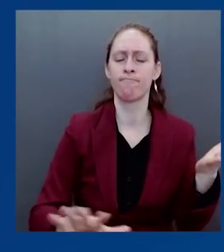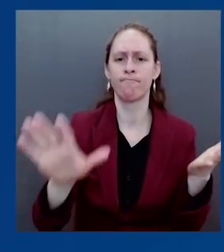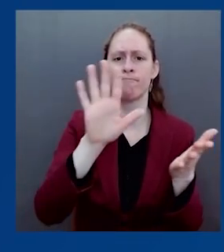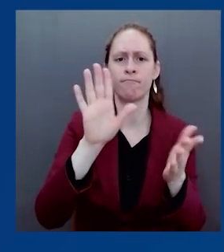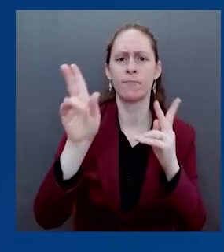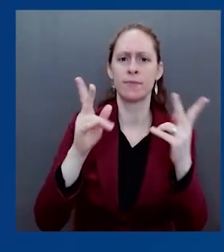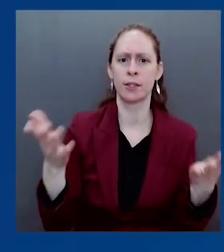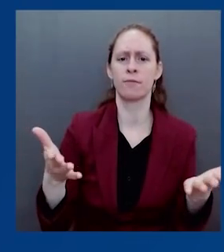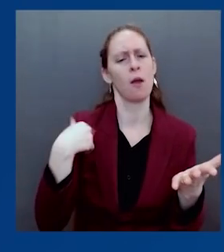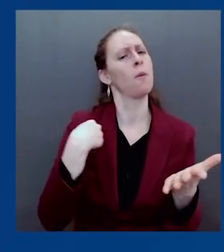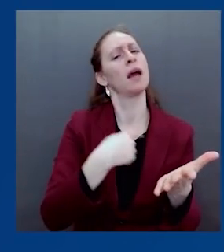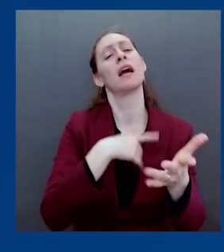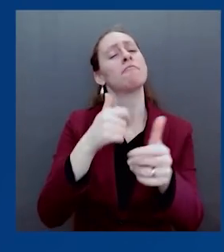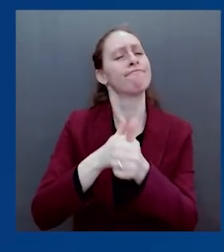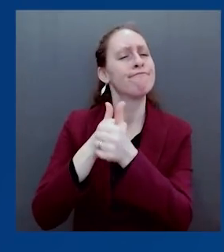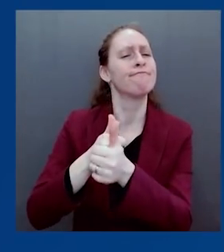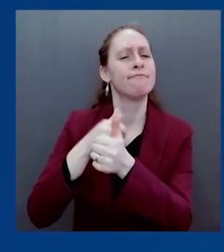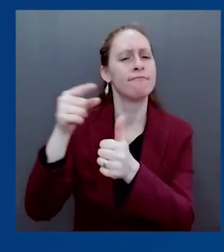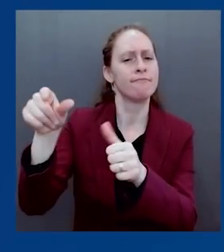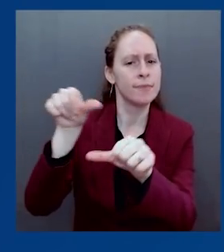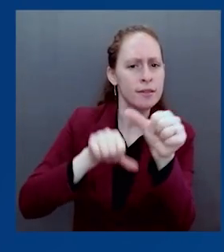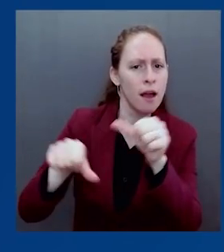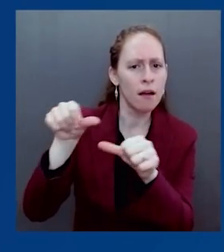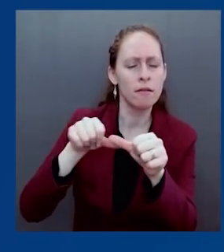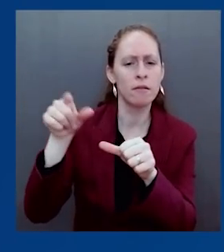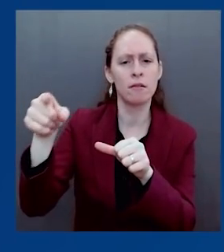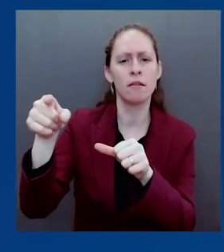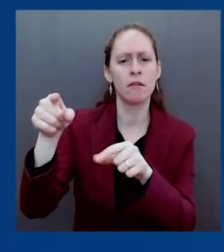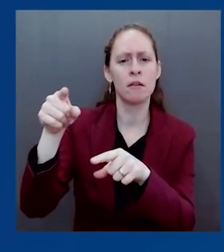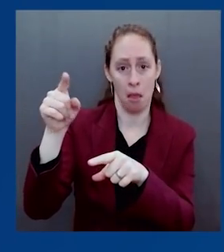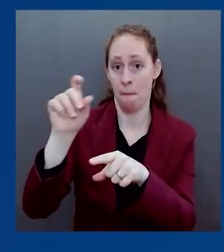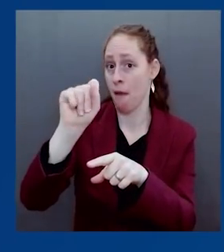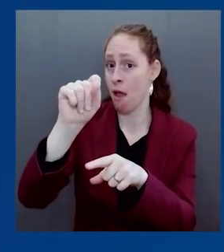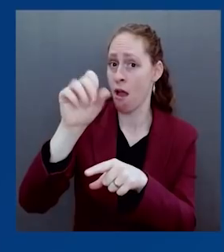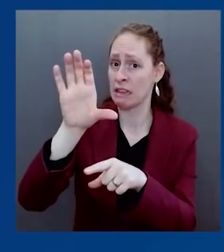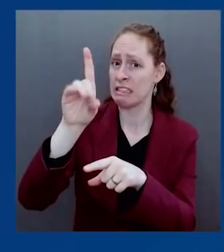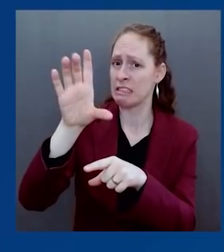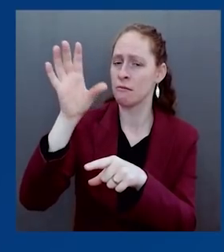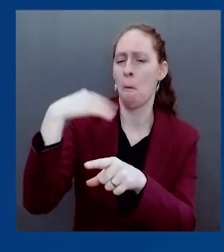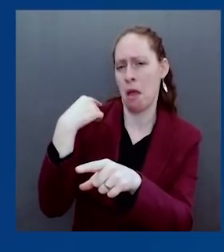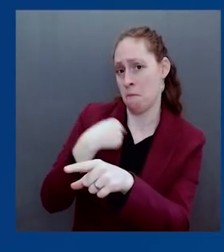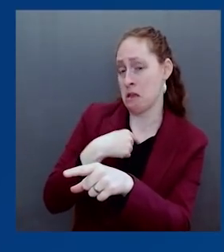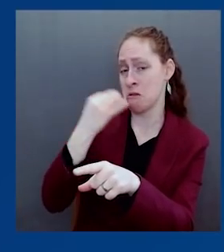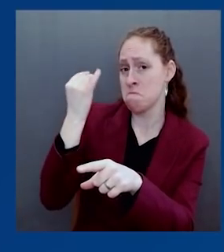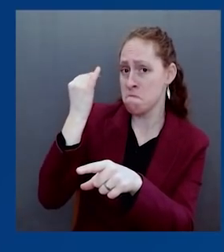this is an area that we're actively exploring. Dr. Walensky? Dr. Walensky: Yeah, maybe I'll just add